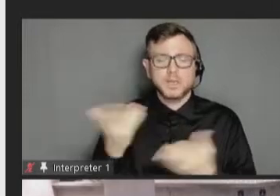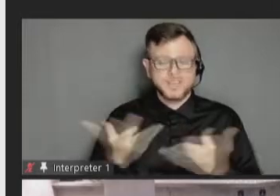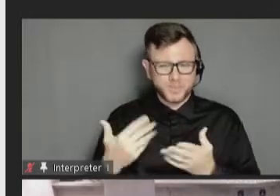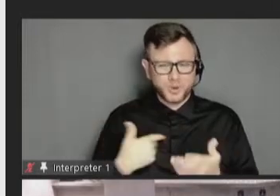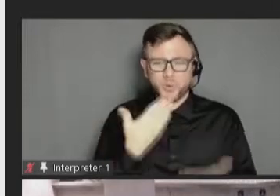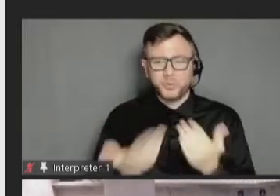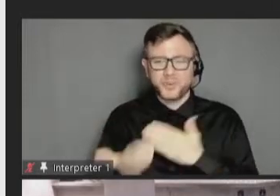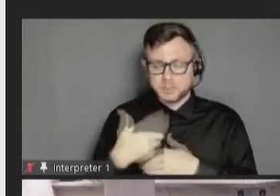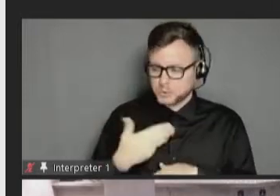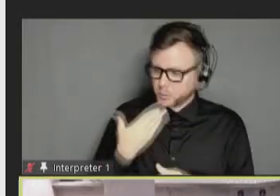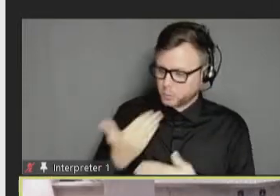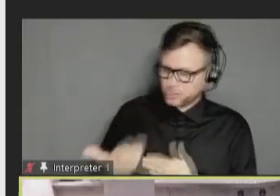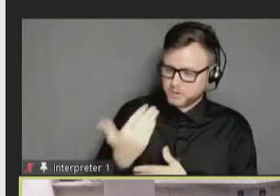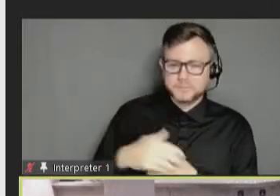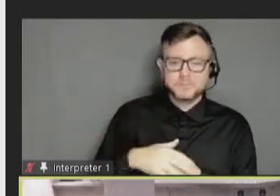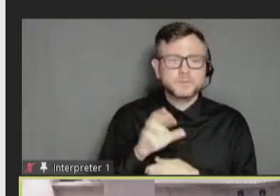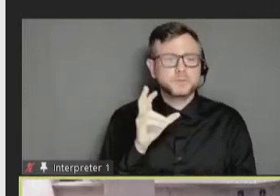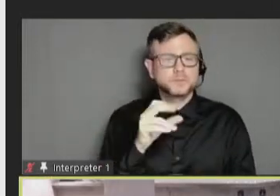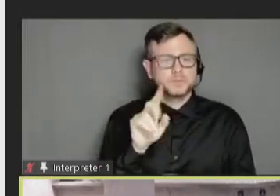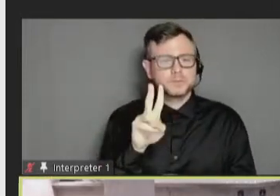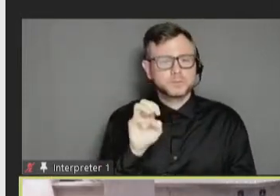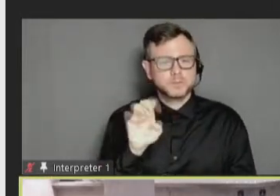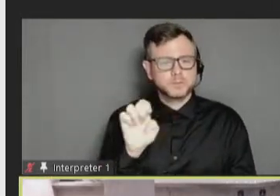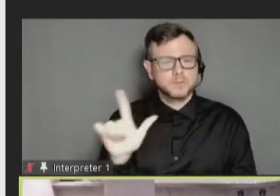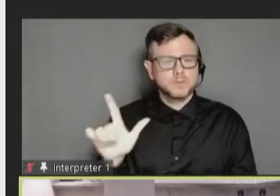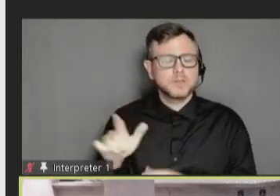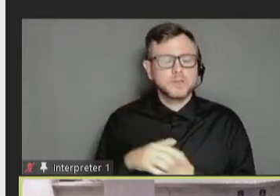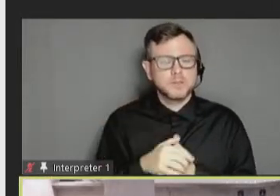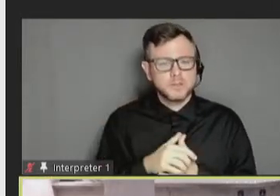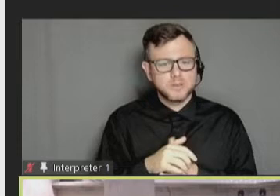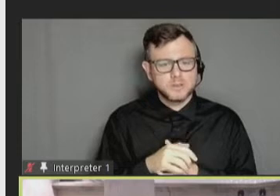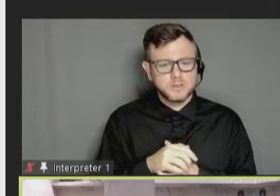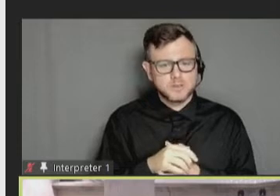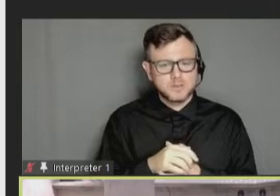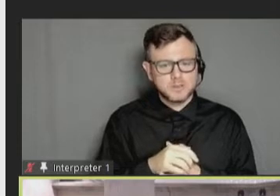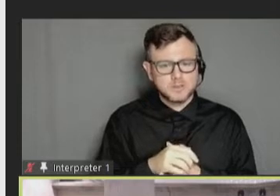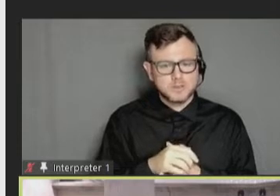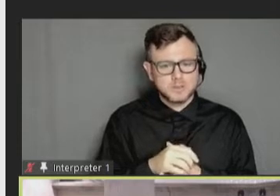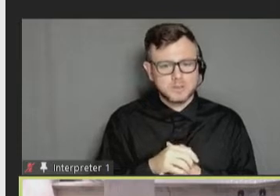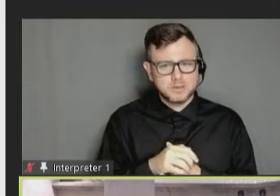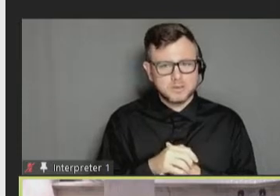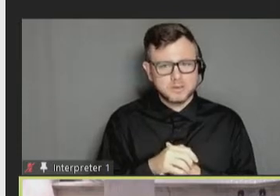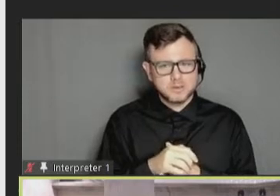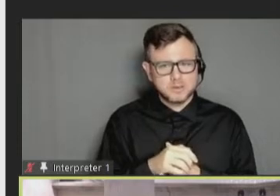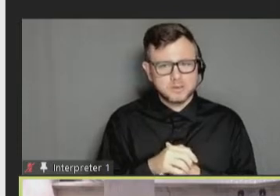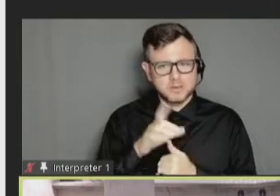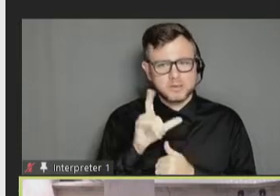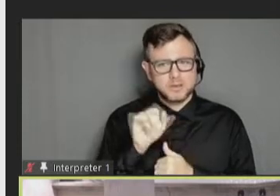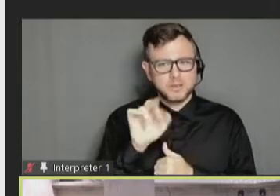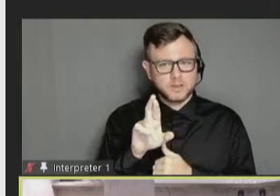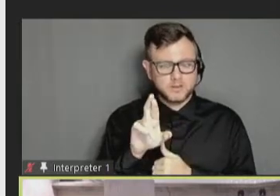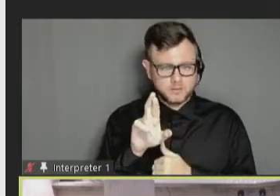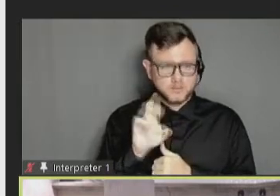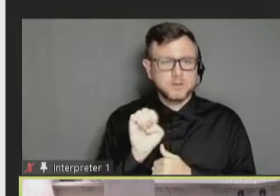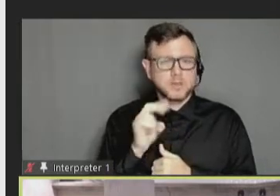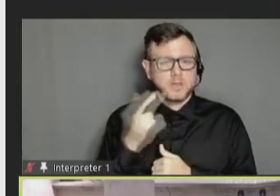Brenda Holbrook: Present. Good morning. Ann Aikin: Good morning. Chris Regal?